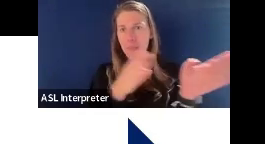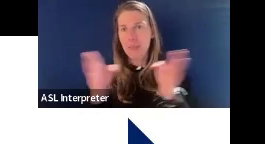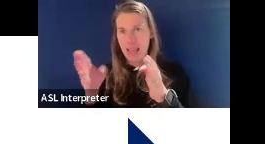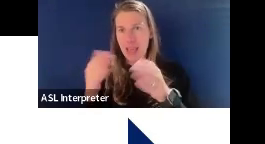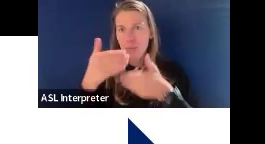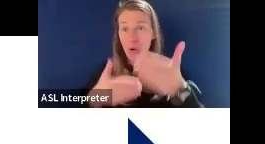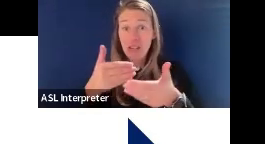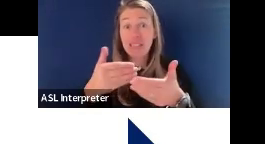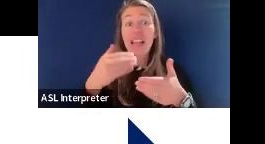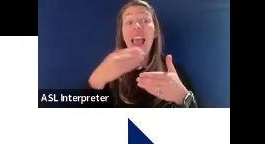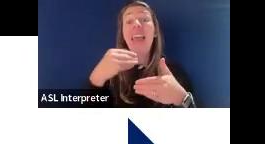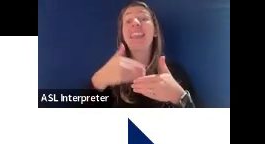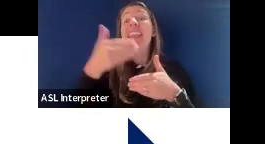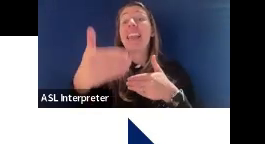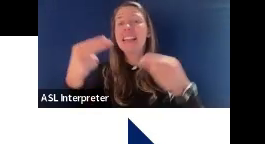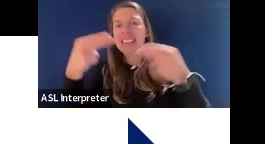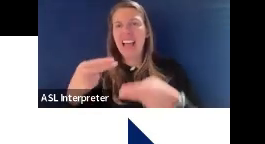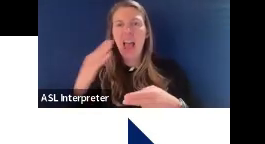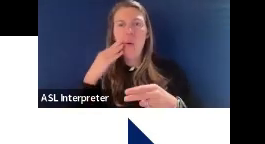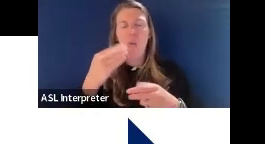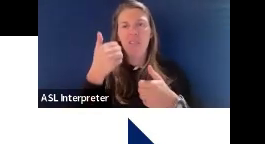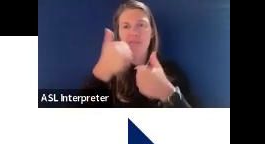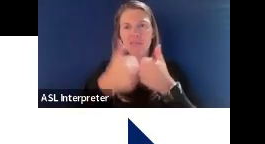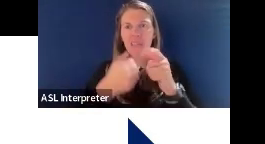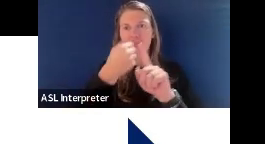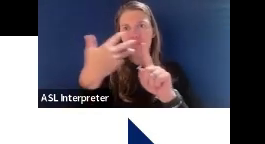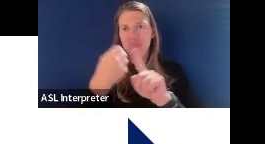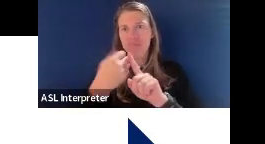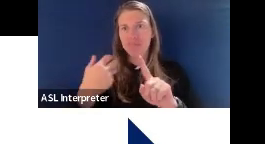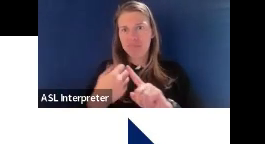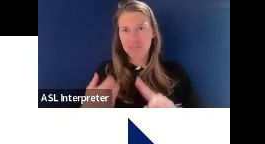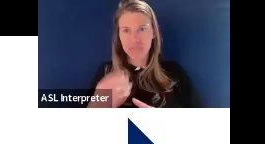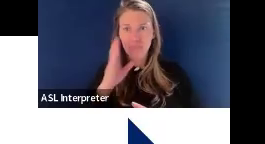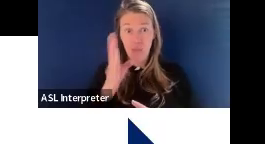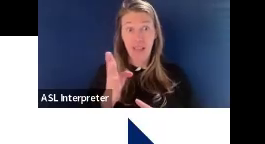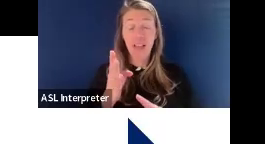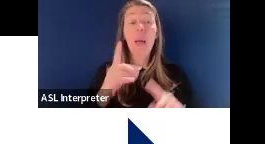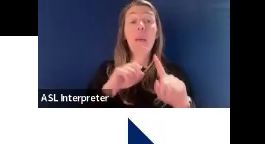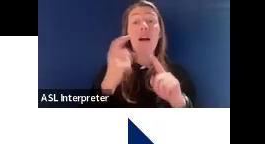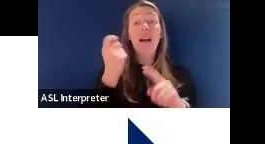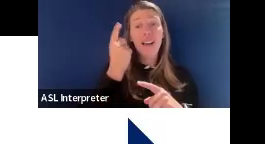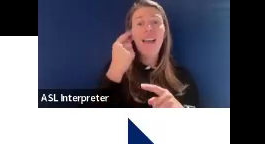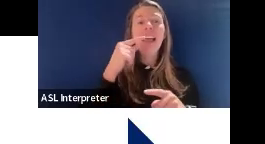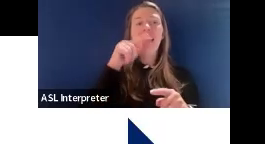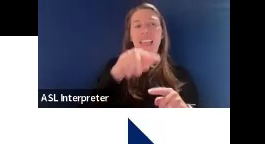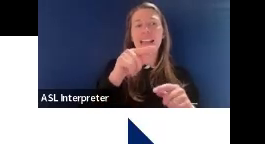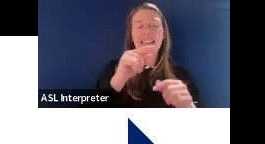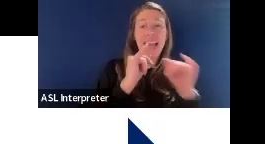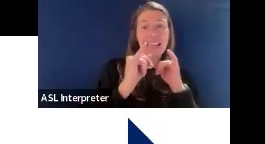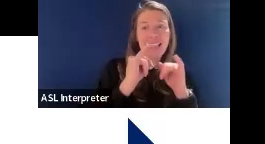And then in the following slides, I'll get into each of these steps in more detail, but first is intake and eligibility.